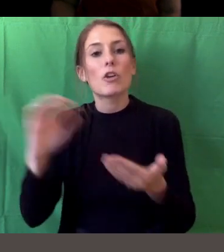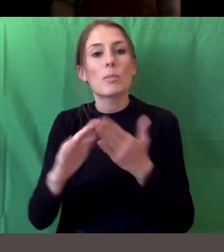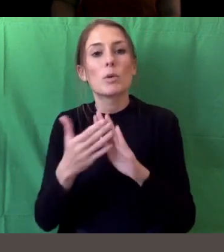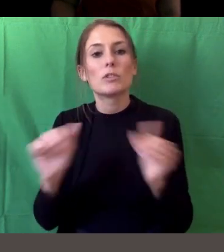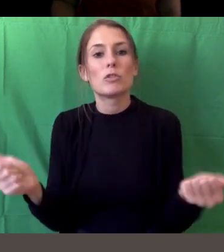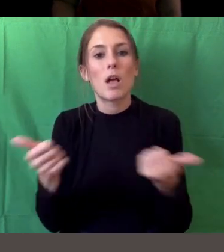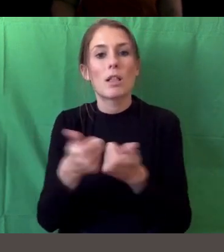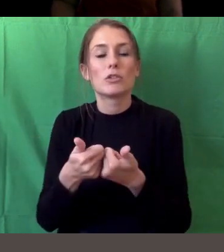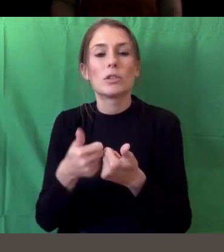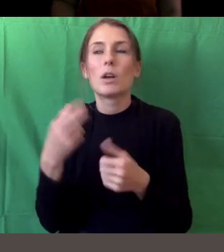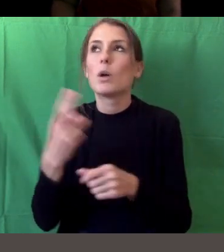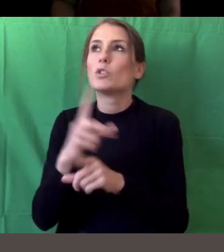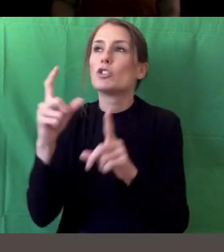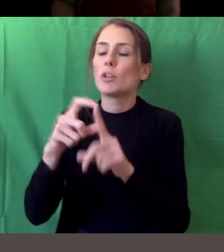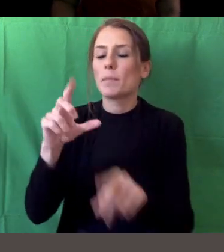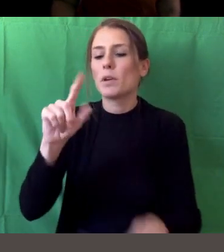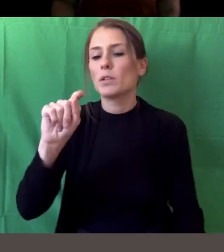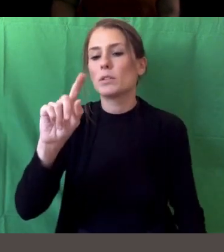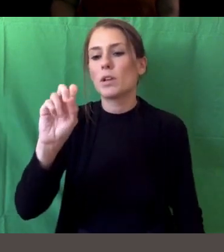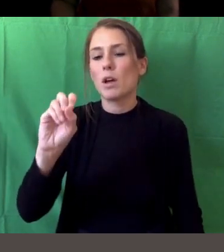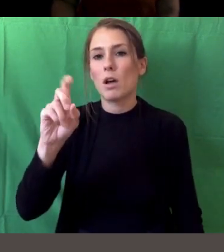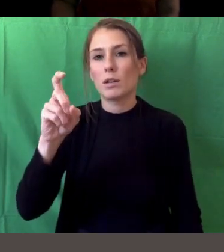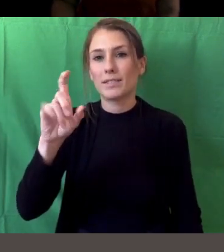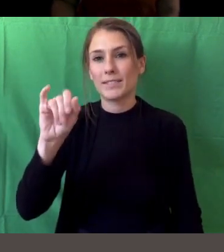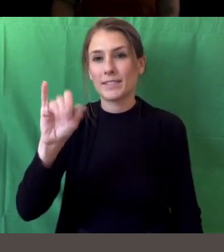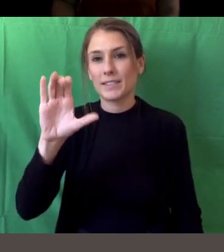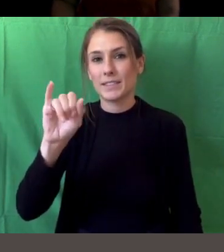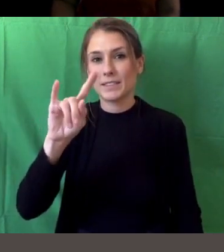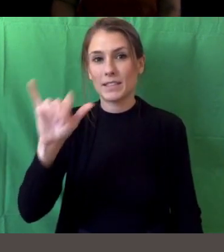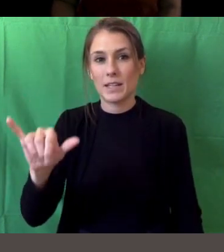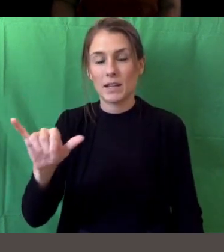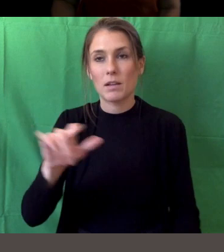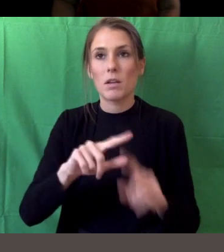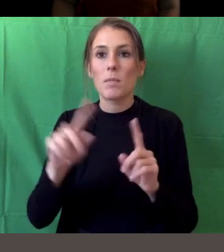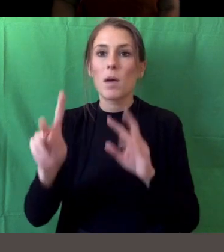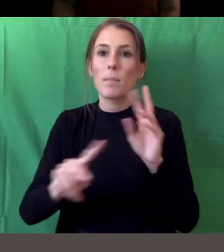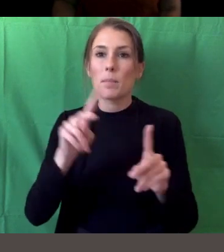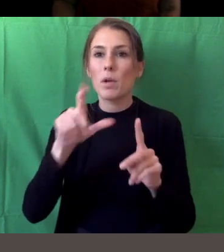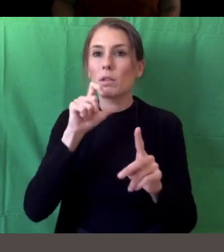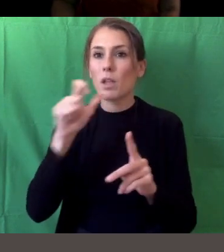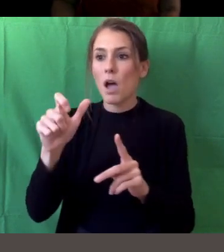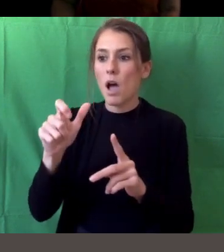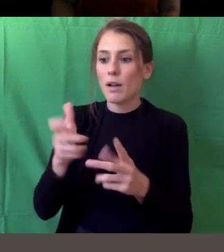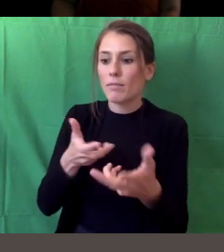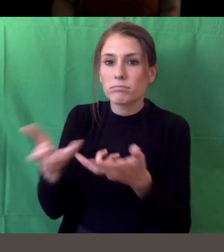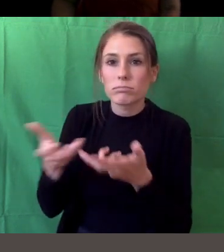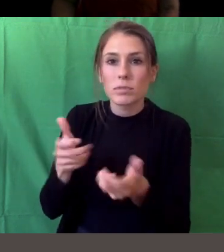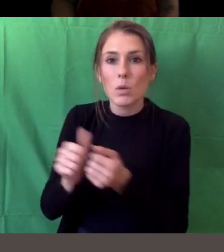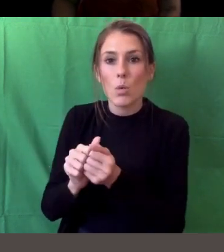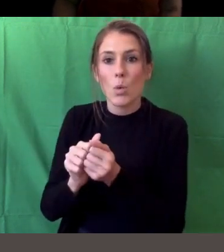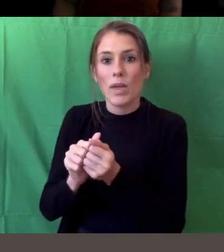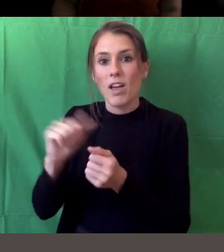Another community challenge is, I use the word toxicity, but people not treating other